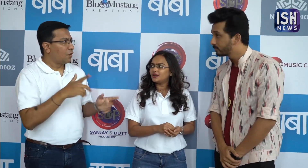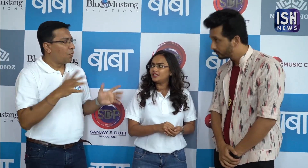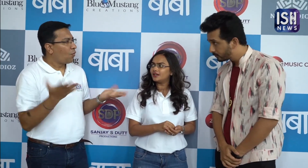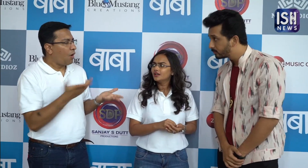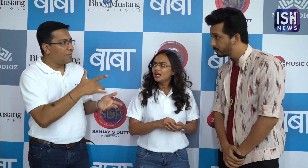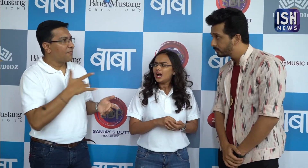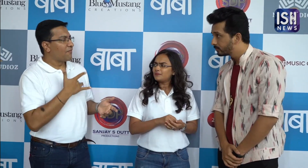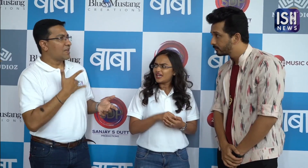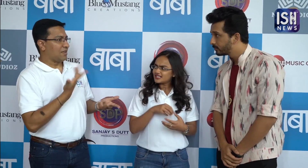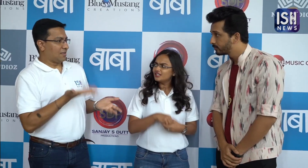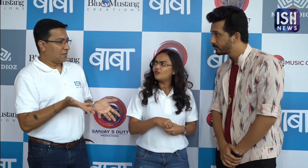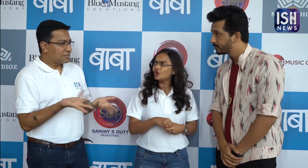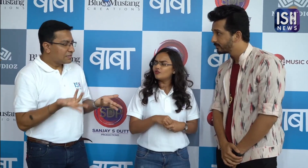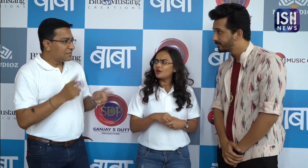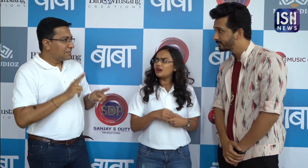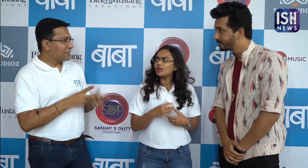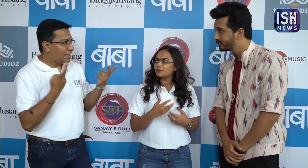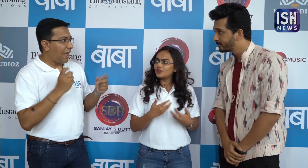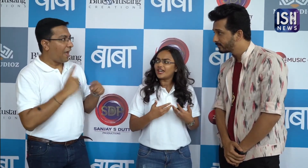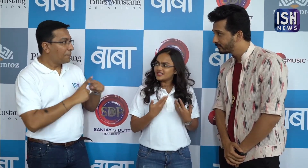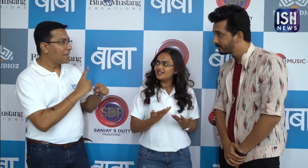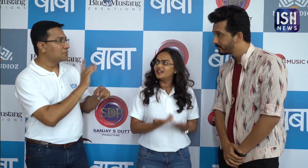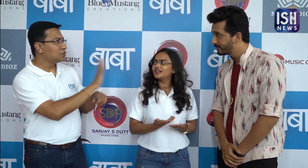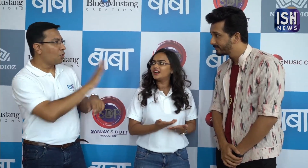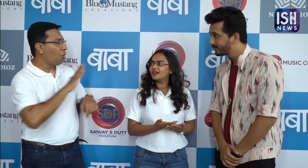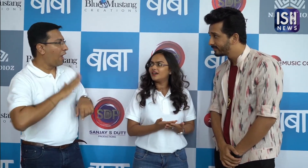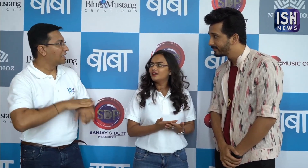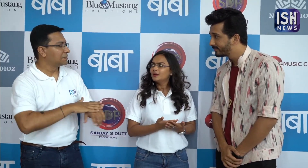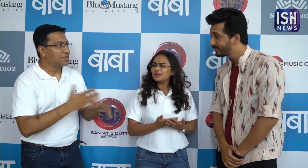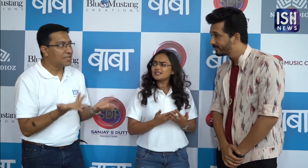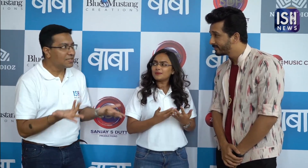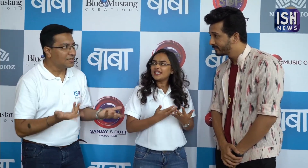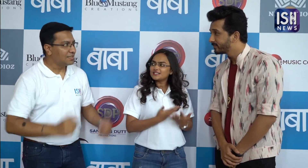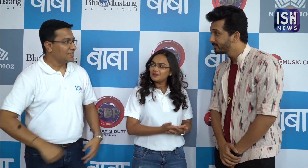How was it different and what was your experience?